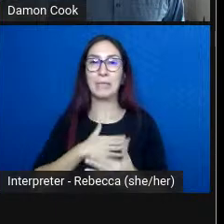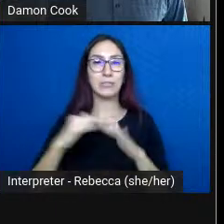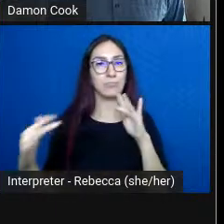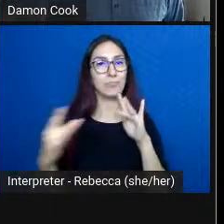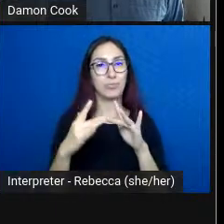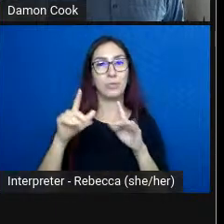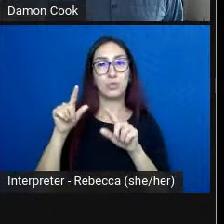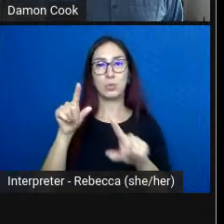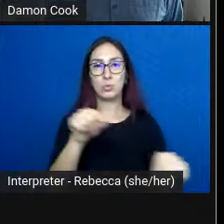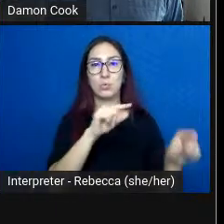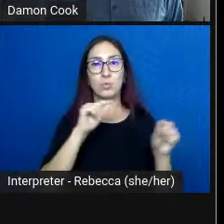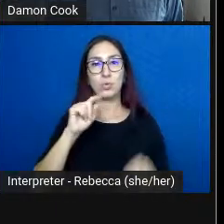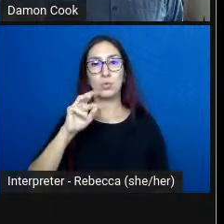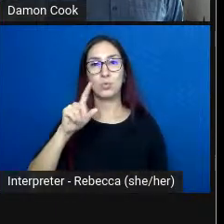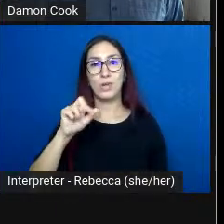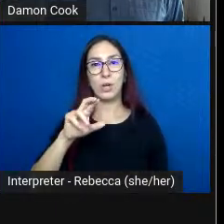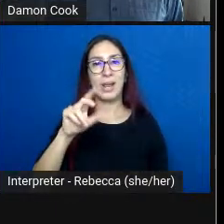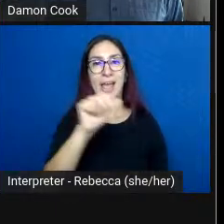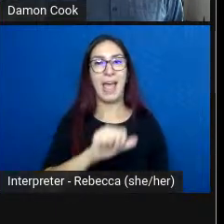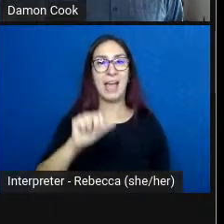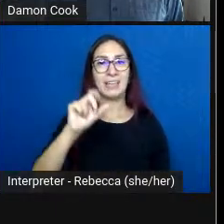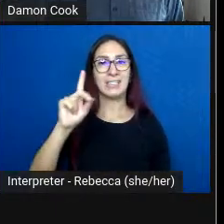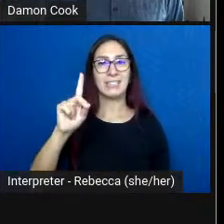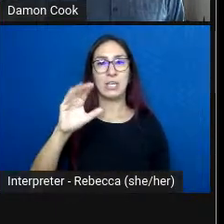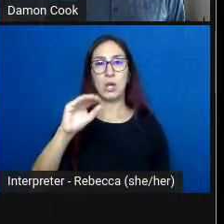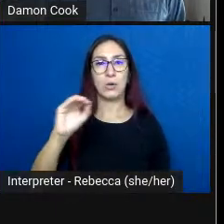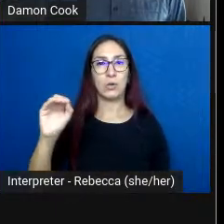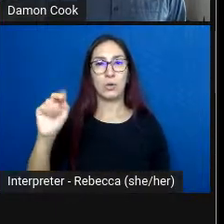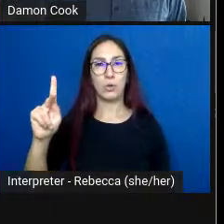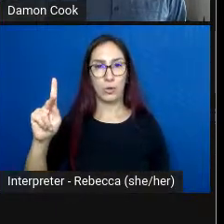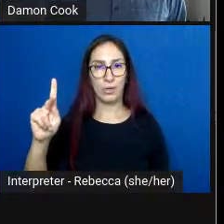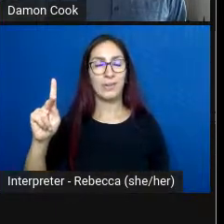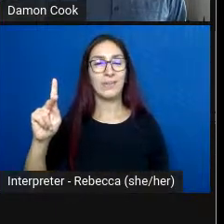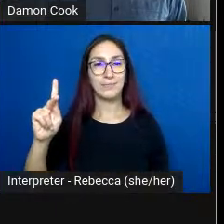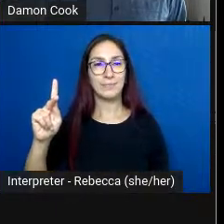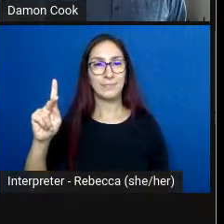site content. Please be sure to reach out on Twitter.